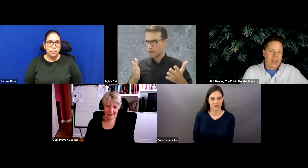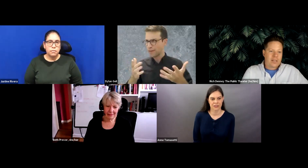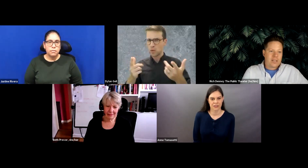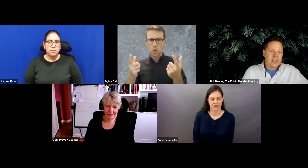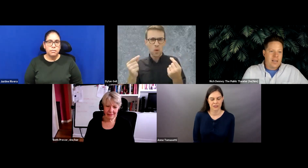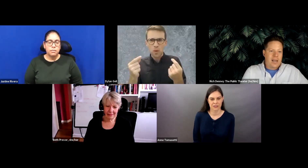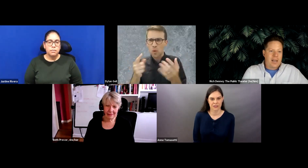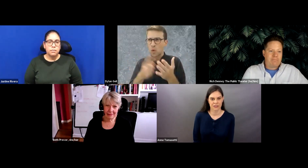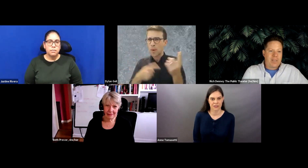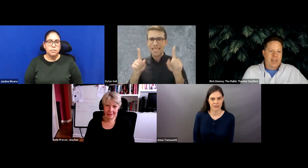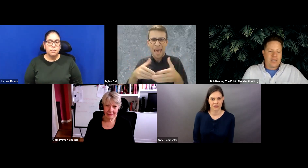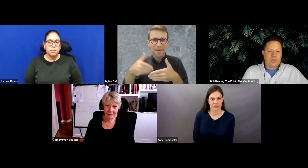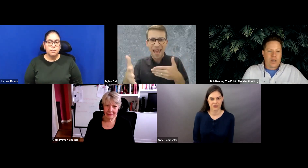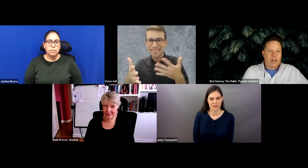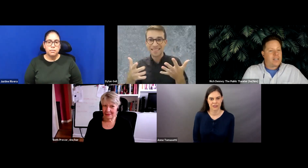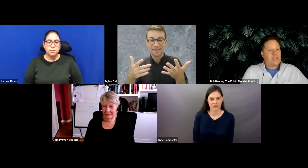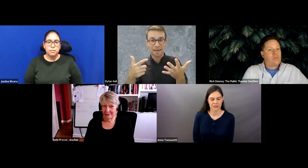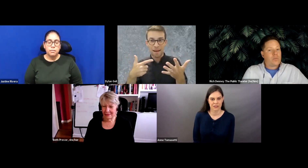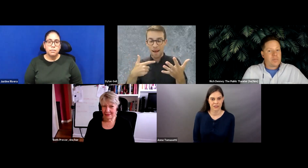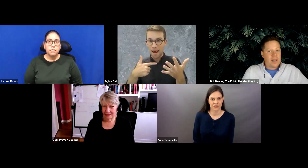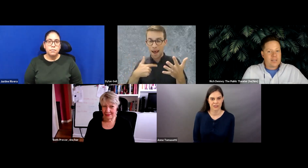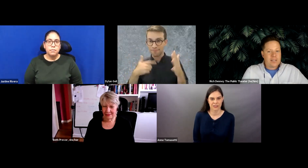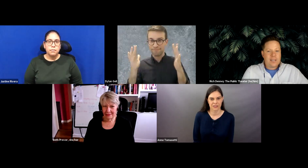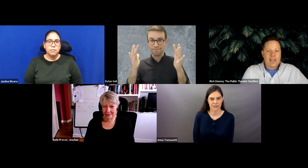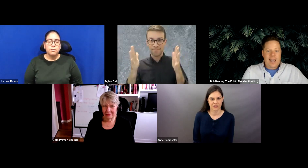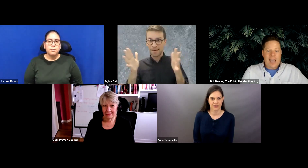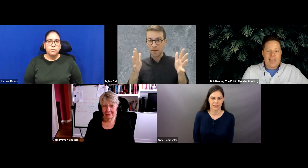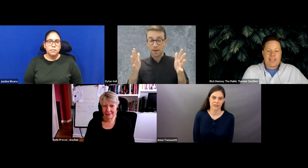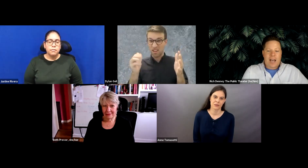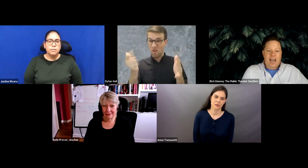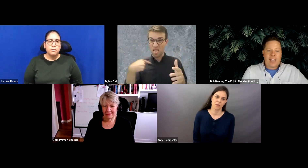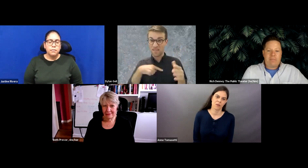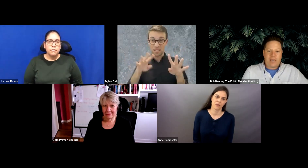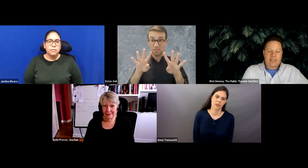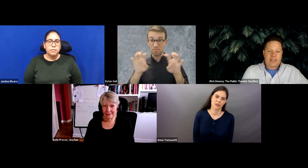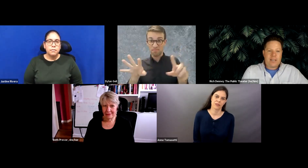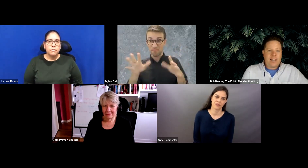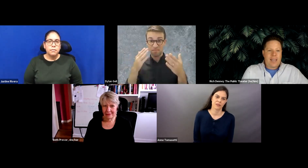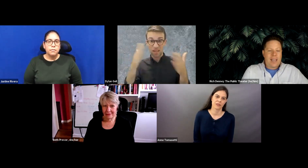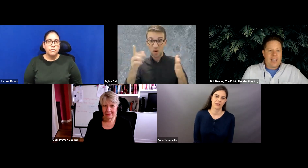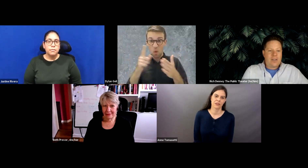next. Because we all didn't know what to do next. And I missed a